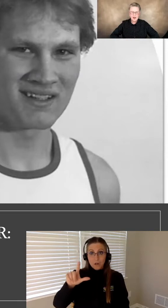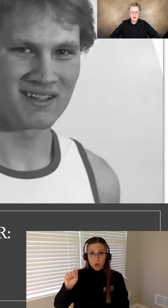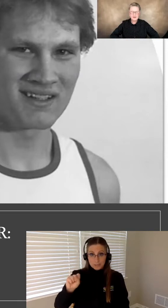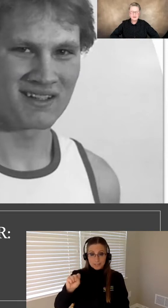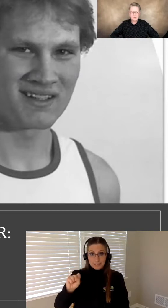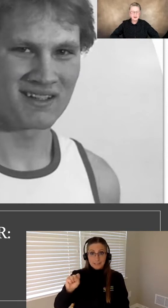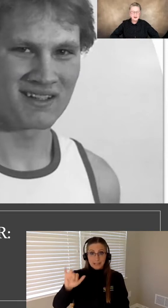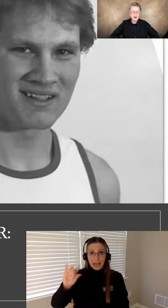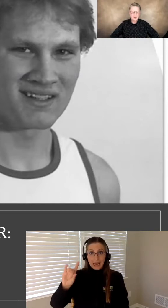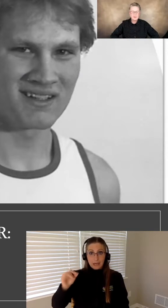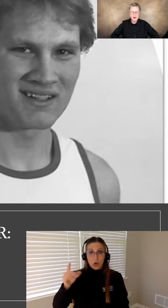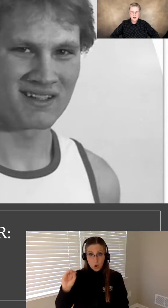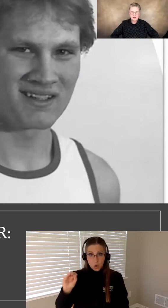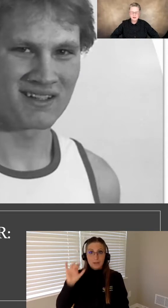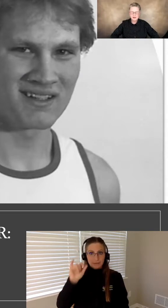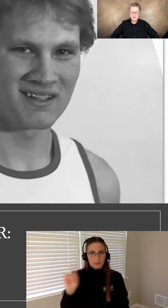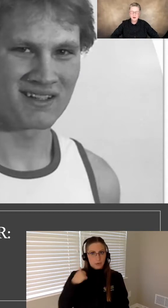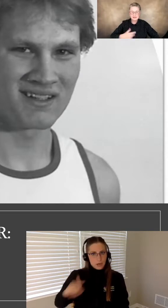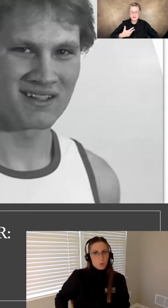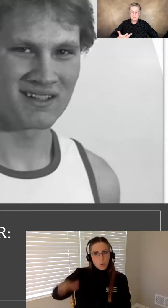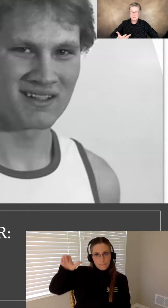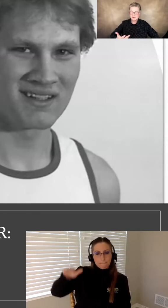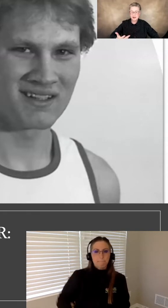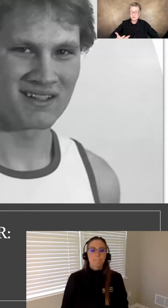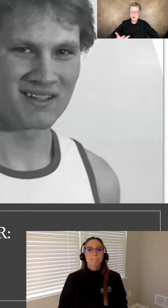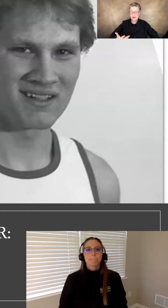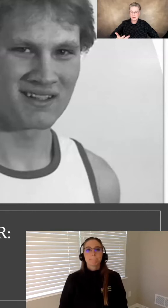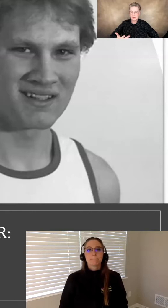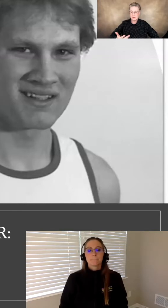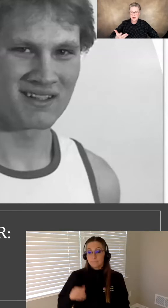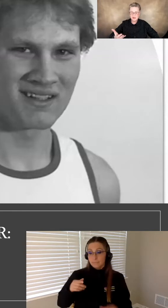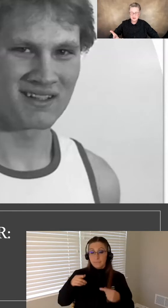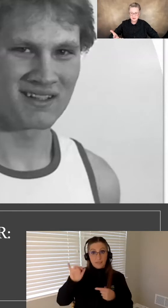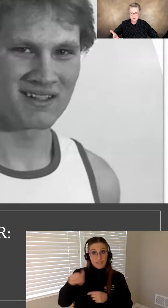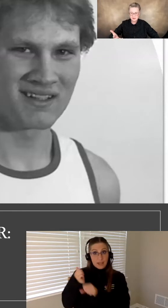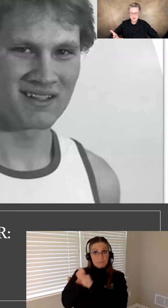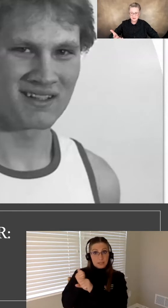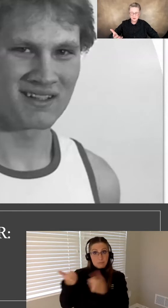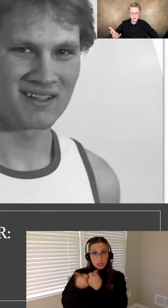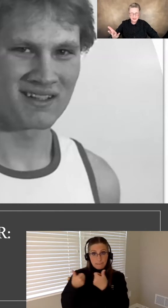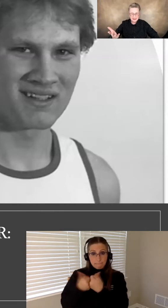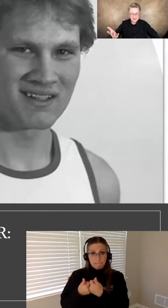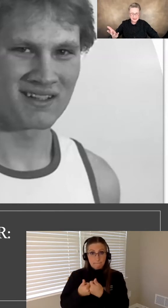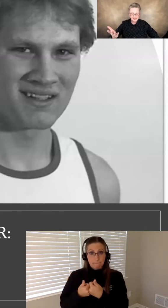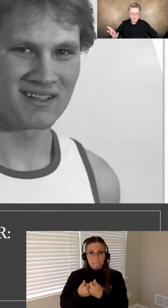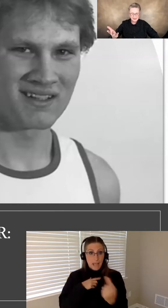and I met, I was at this baseball game and I met this good-looking kid